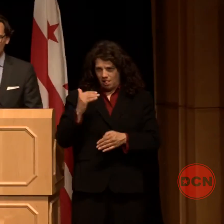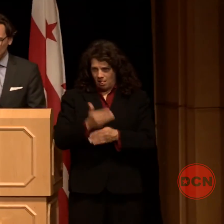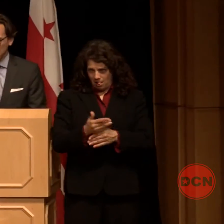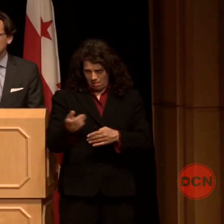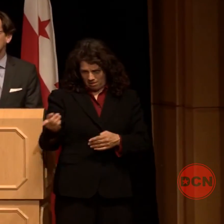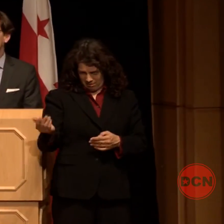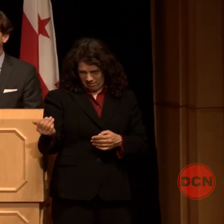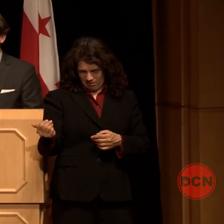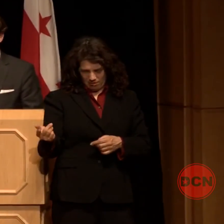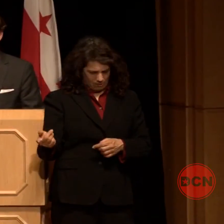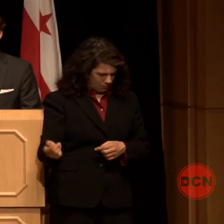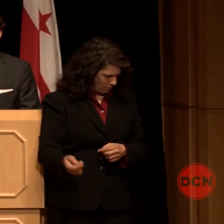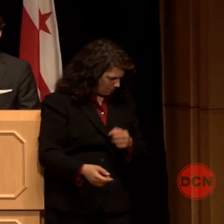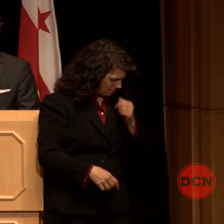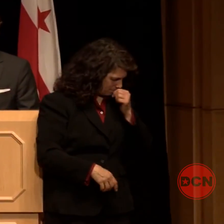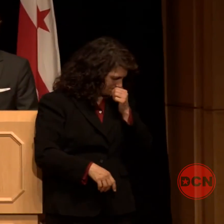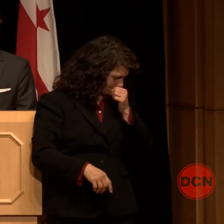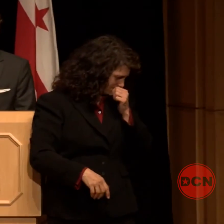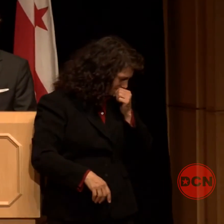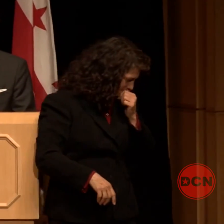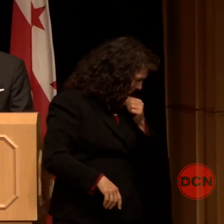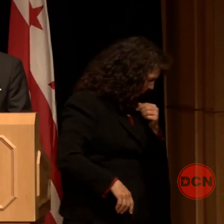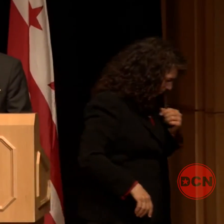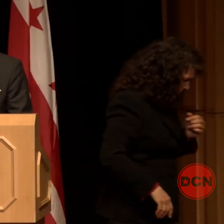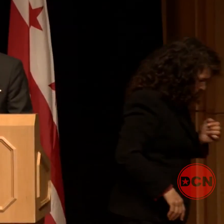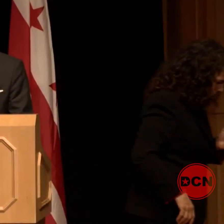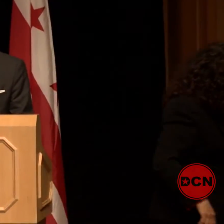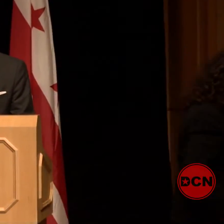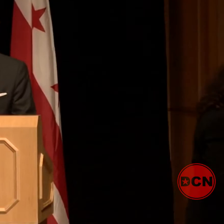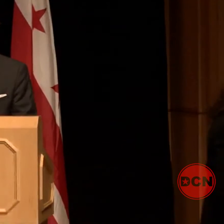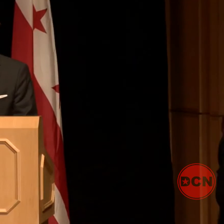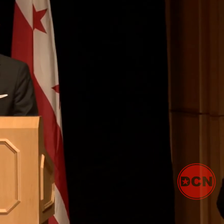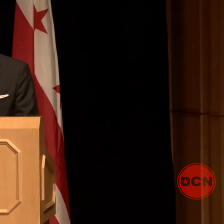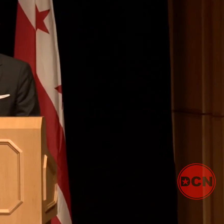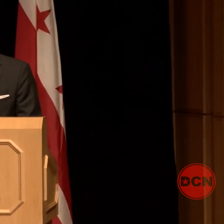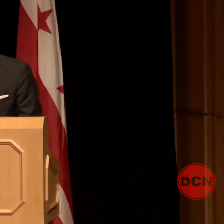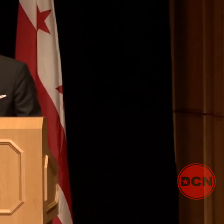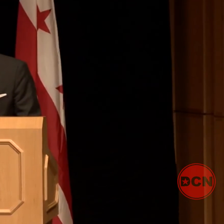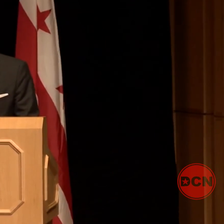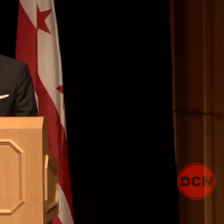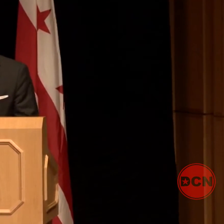THANK YOU FOR THAT INTRODUCTION, DIRECTOR ANDERSON, AND GOOD AFTERNOON TO EVERYONE. AS DIRECTOR ANDERSON SAID MY